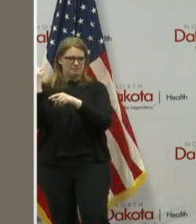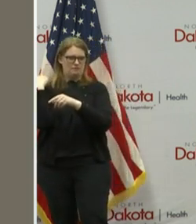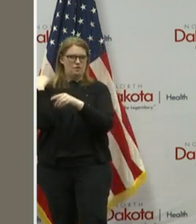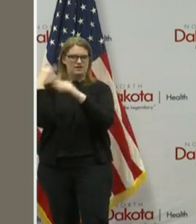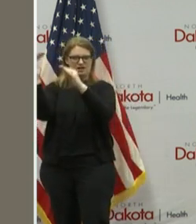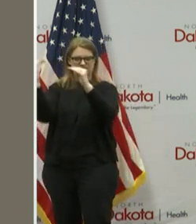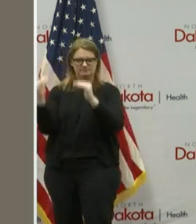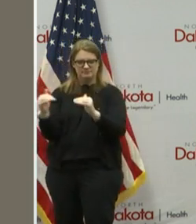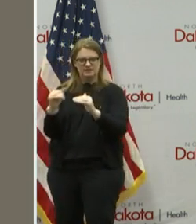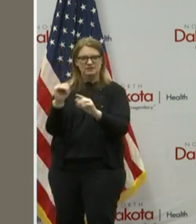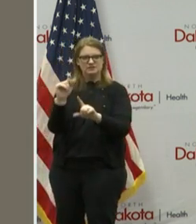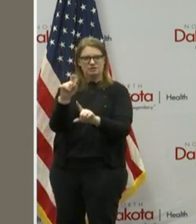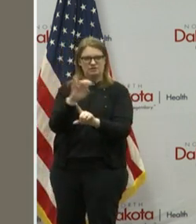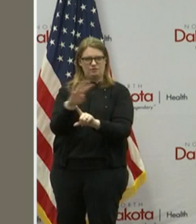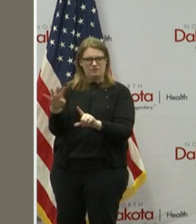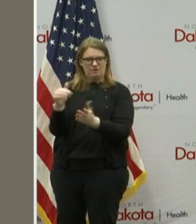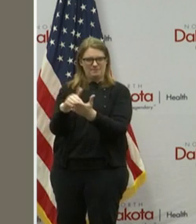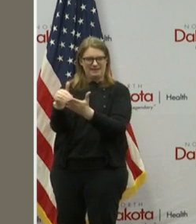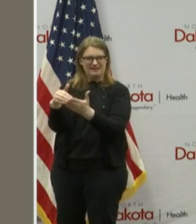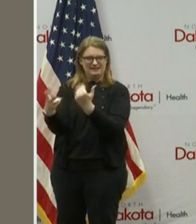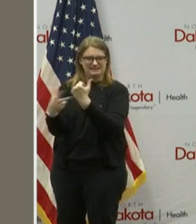PAID OUT AND SO FROM 200